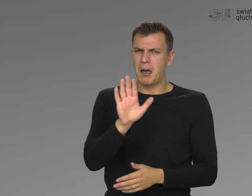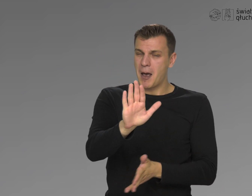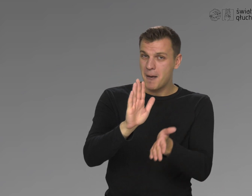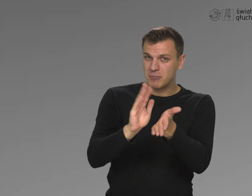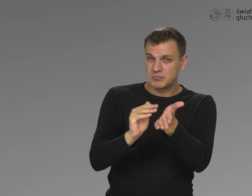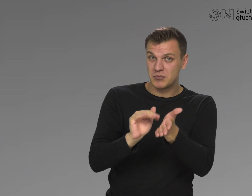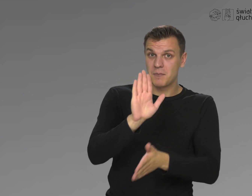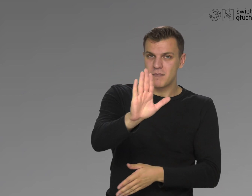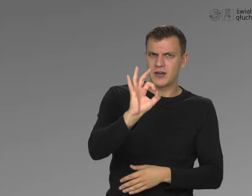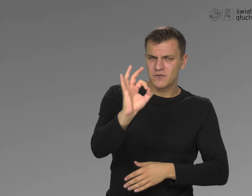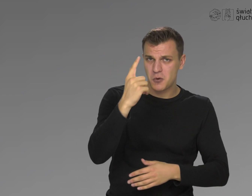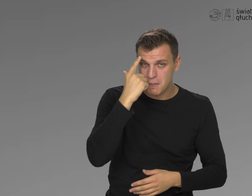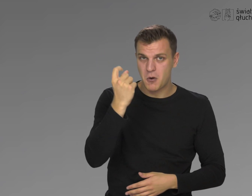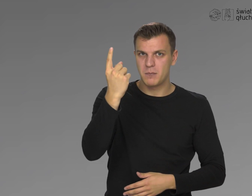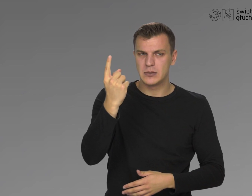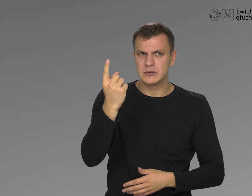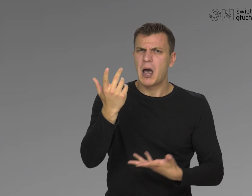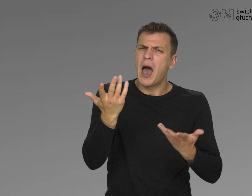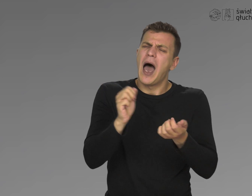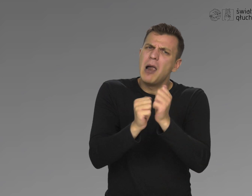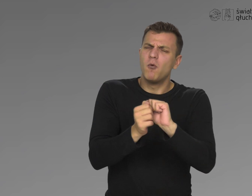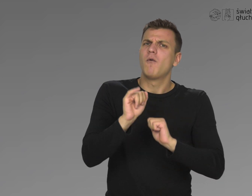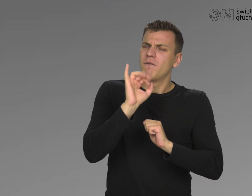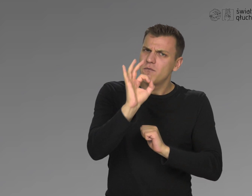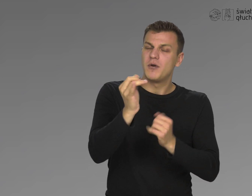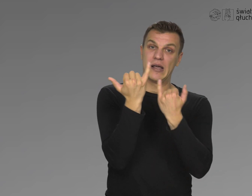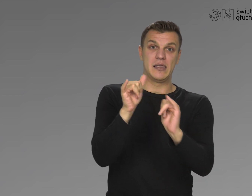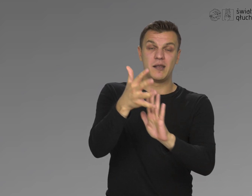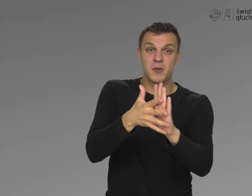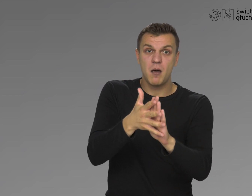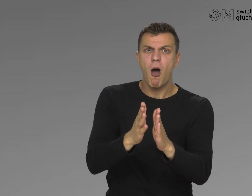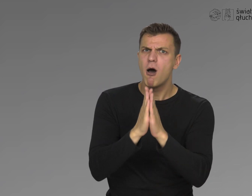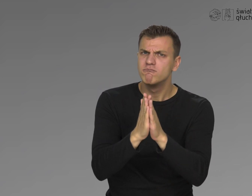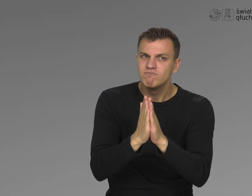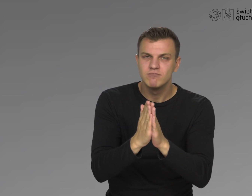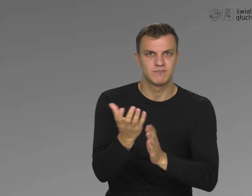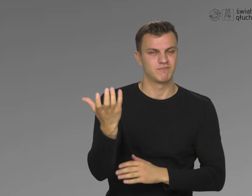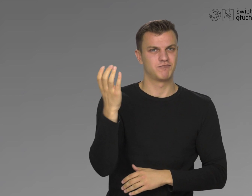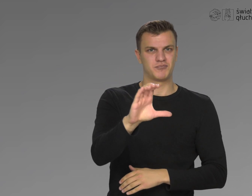If you have other ideas for these signs, please share them in the comments.